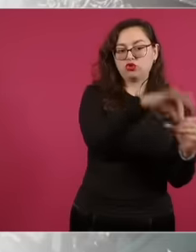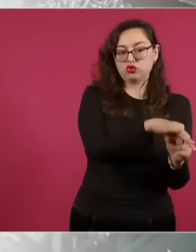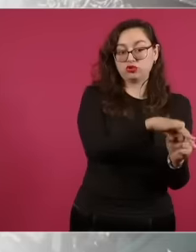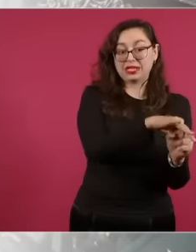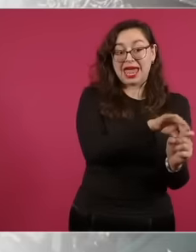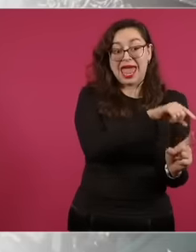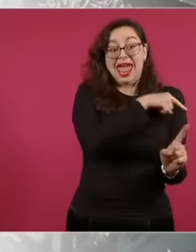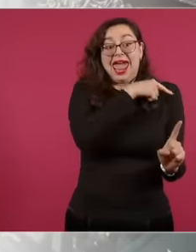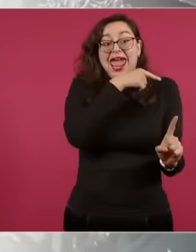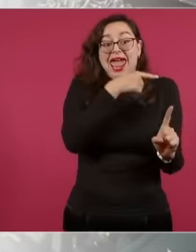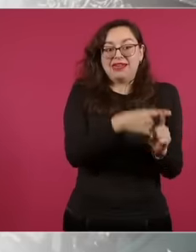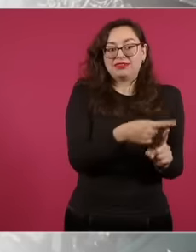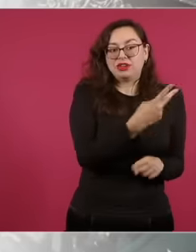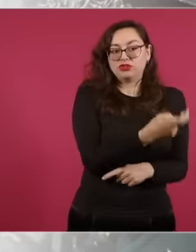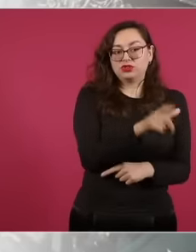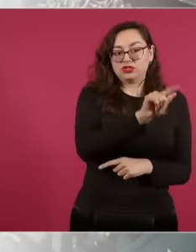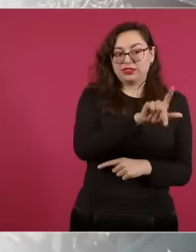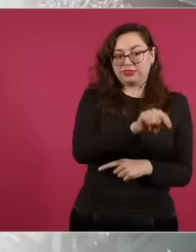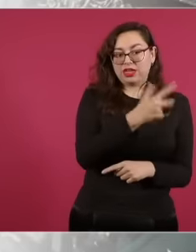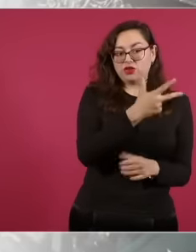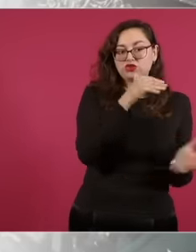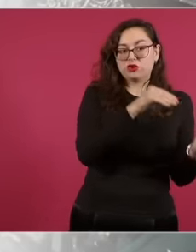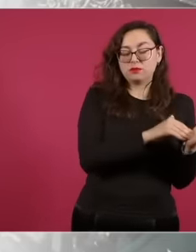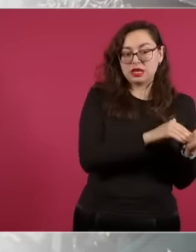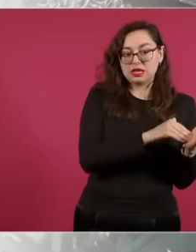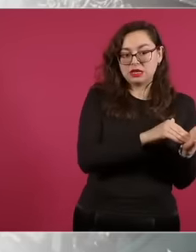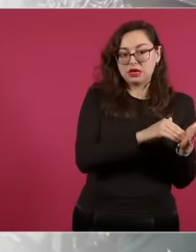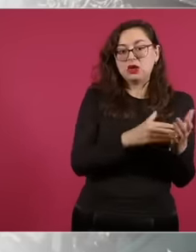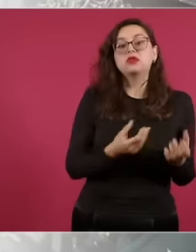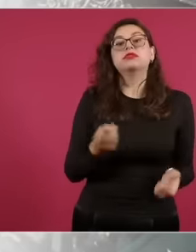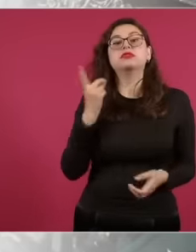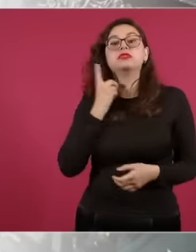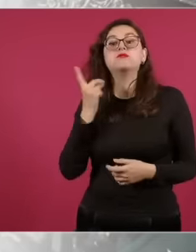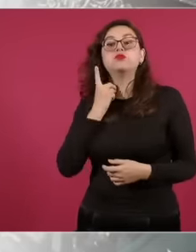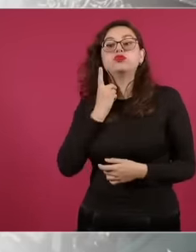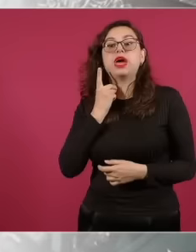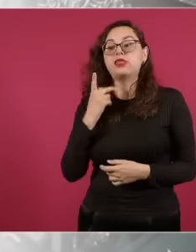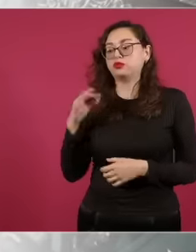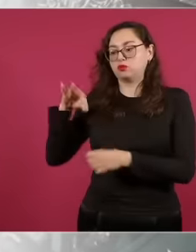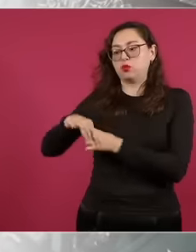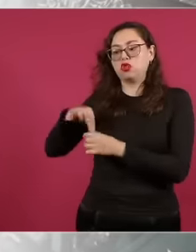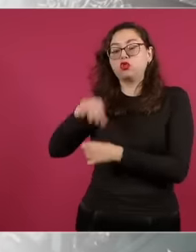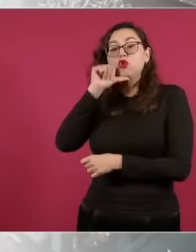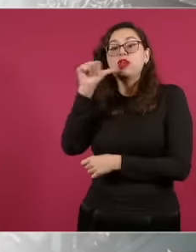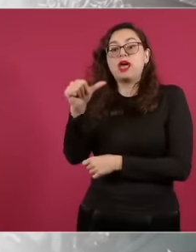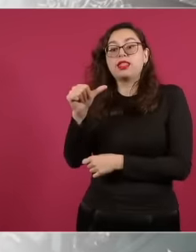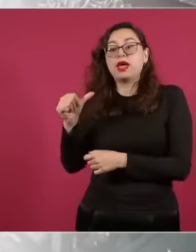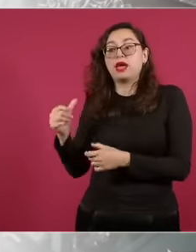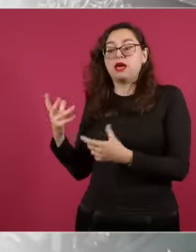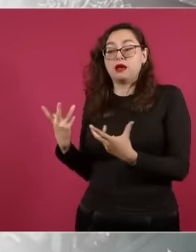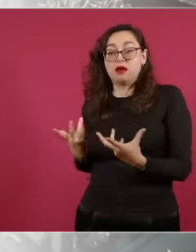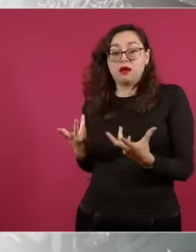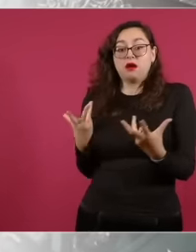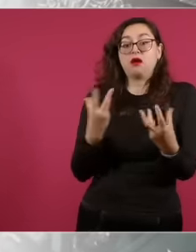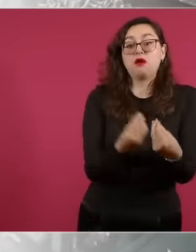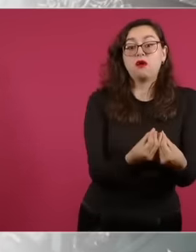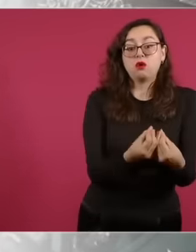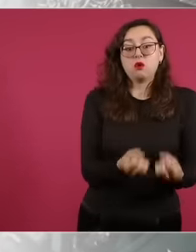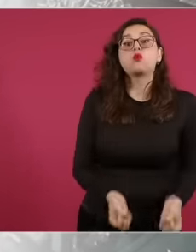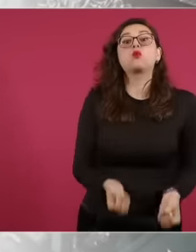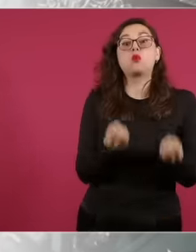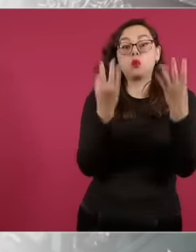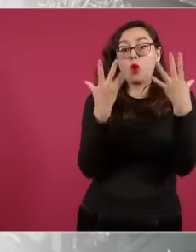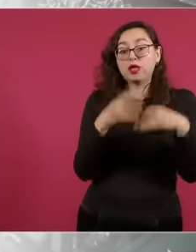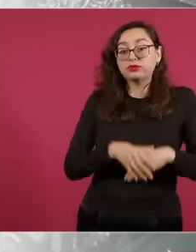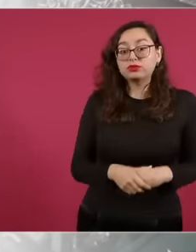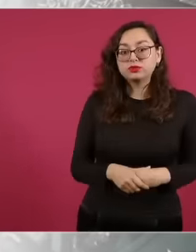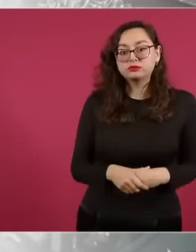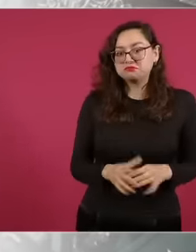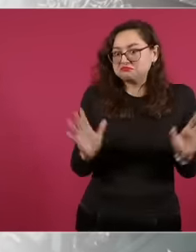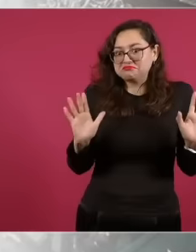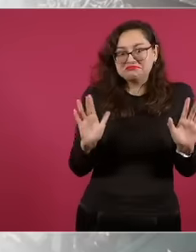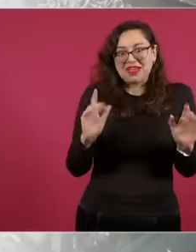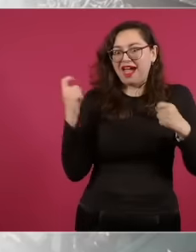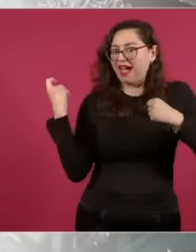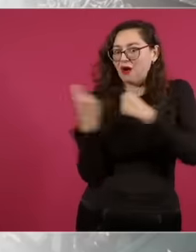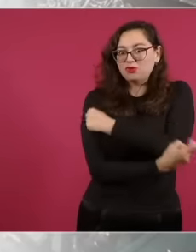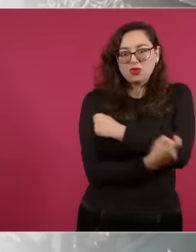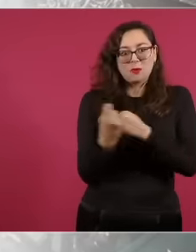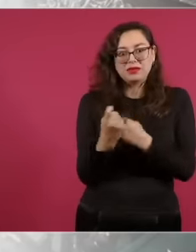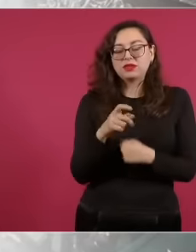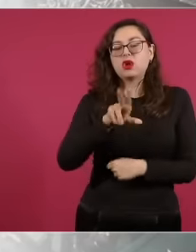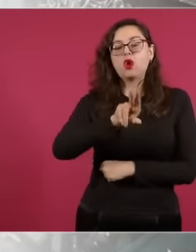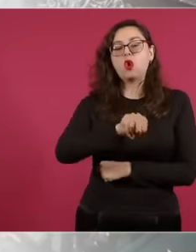natural quotient tells you how many deputies by proportional representation should be assigned 87